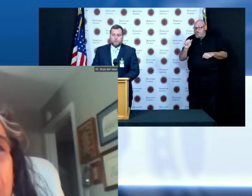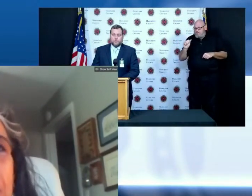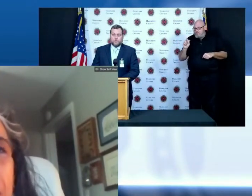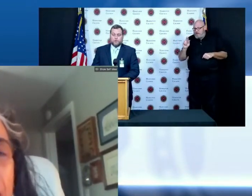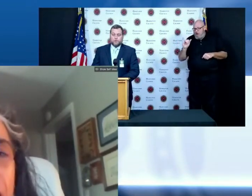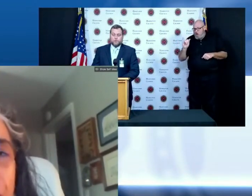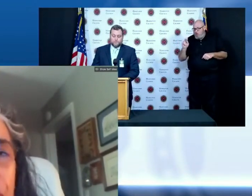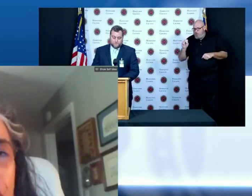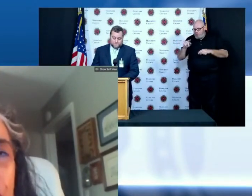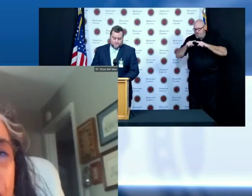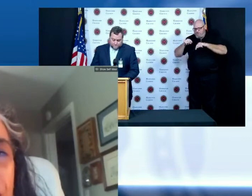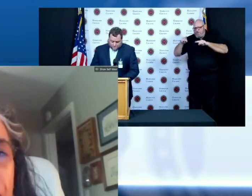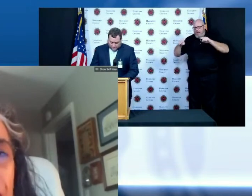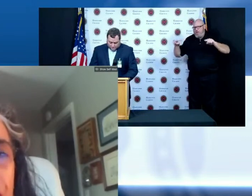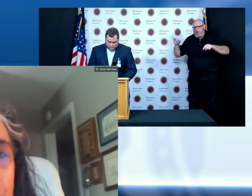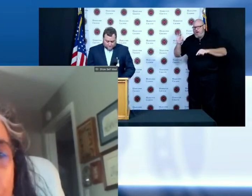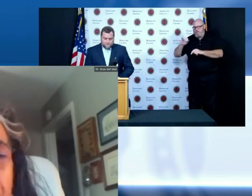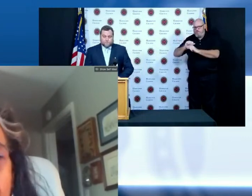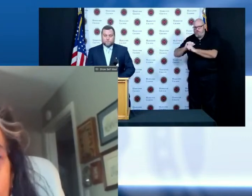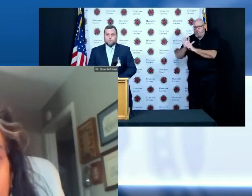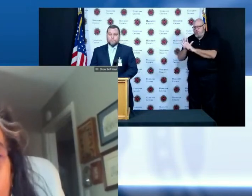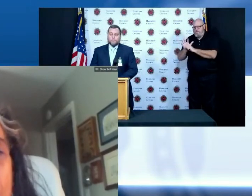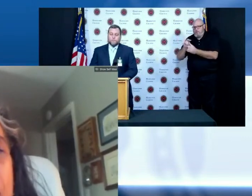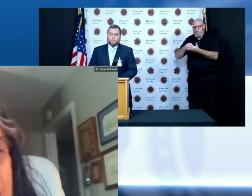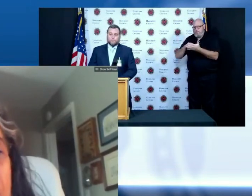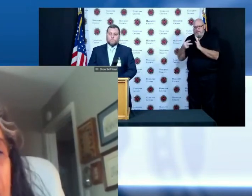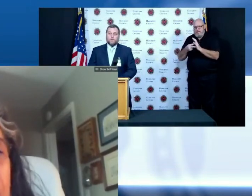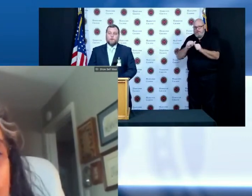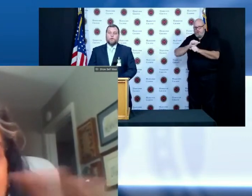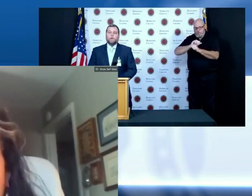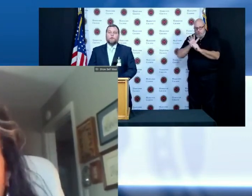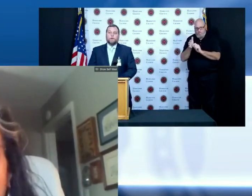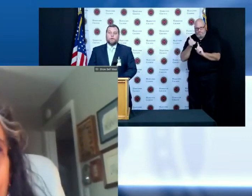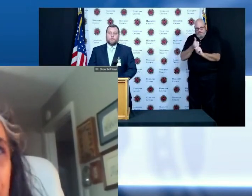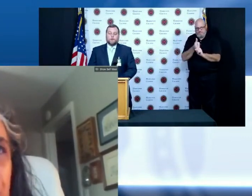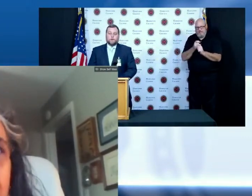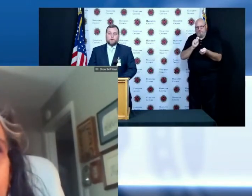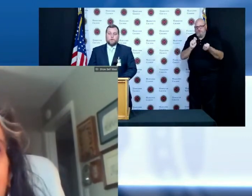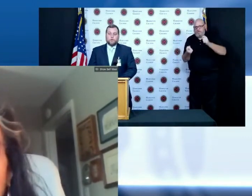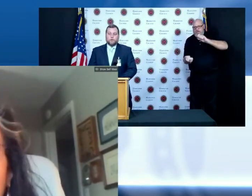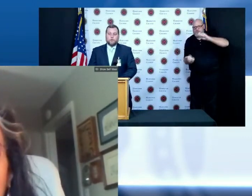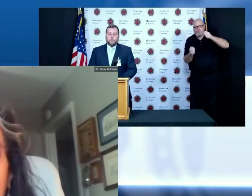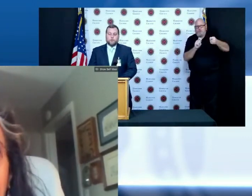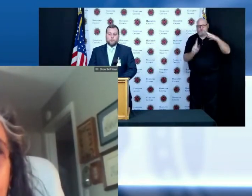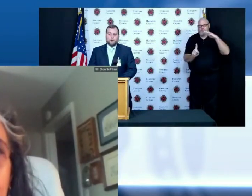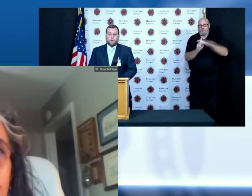CARES Act dollars to help with a messaging campaign for the vaccine and for other